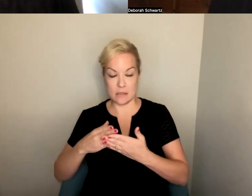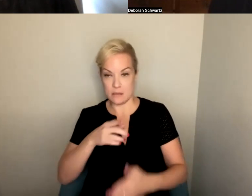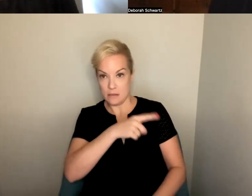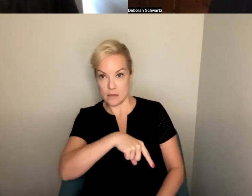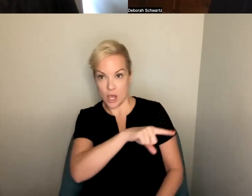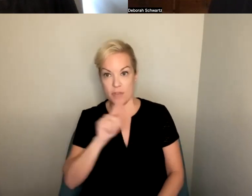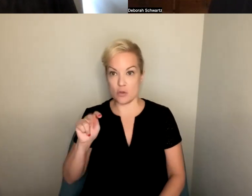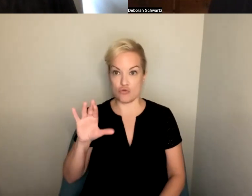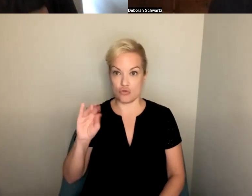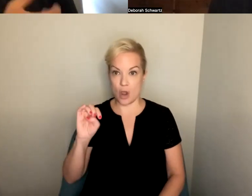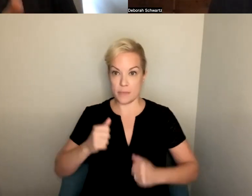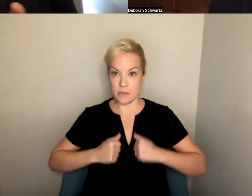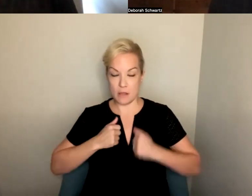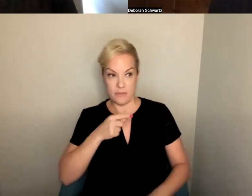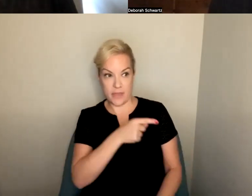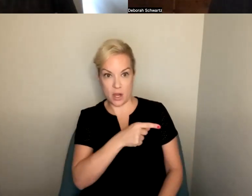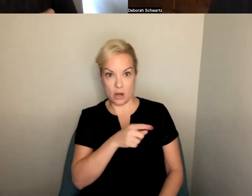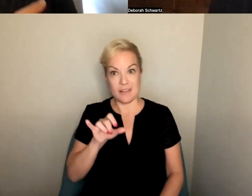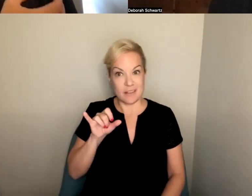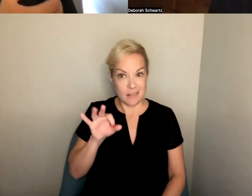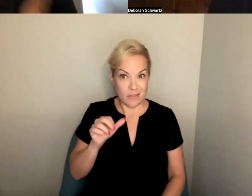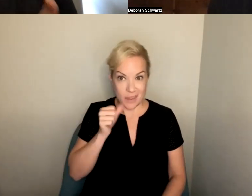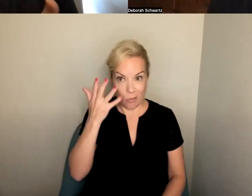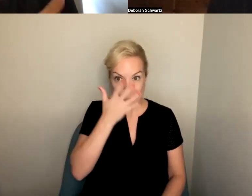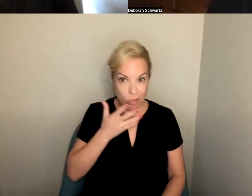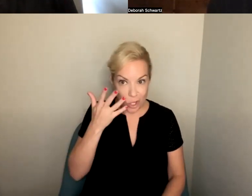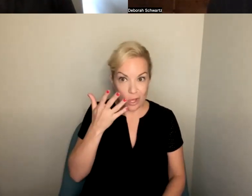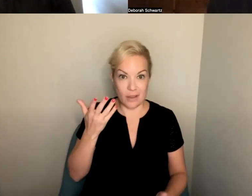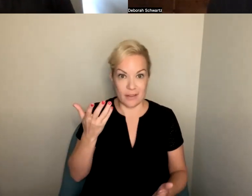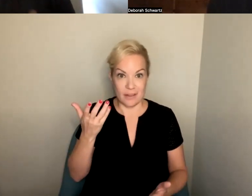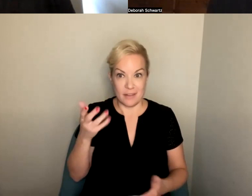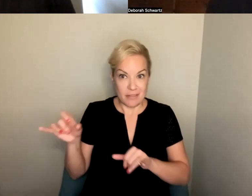guess what, if you don't make them look like Jean-Luc Picard he looks exactly like them. And